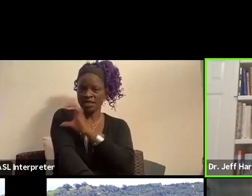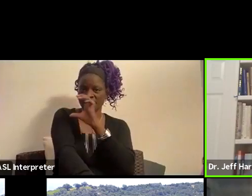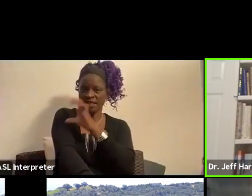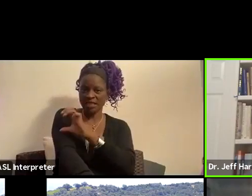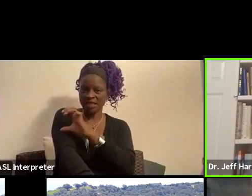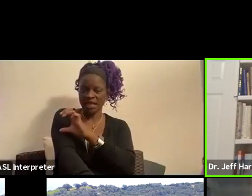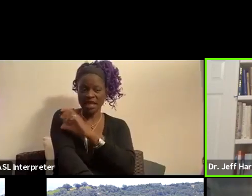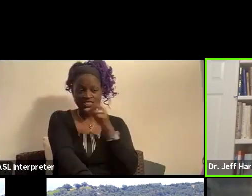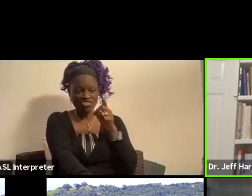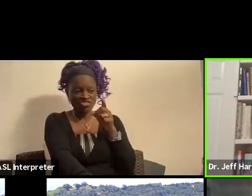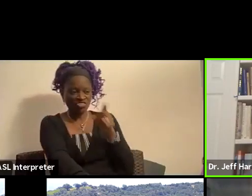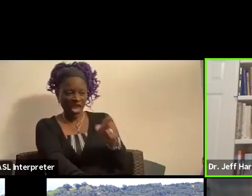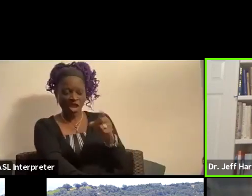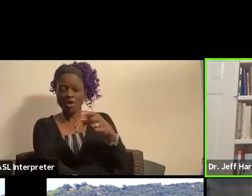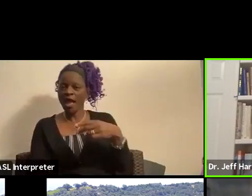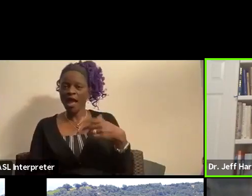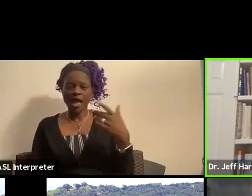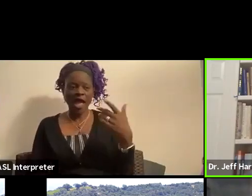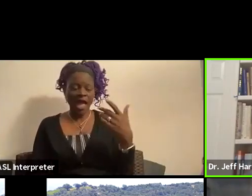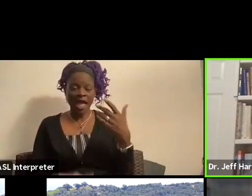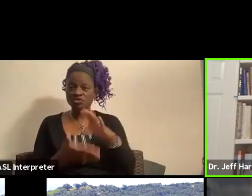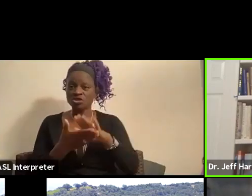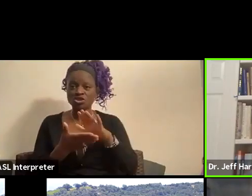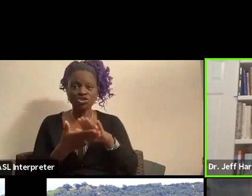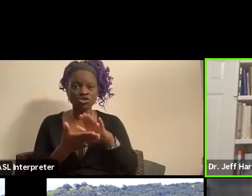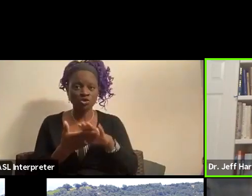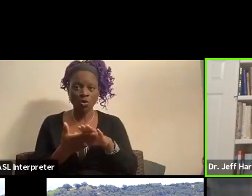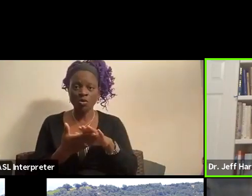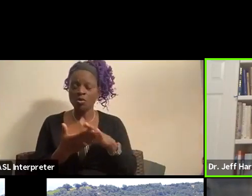In the plan that we've designed, we believe that we can do the entire